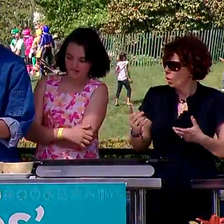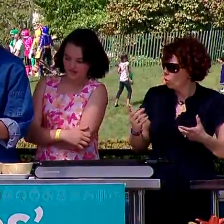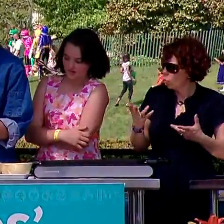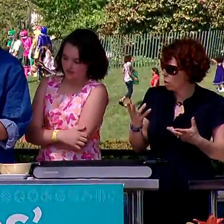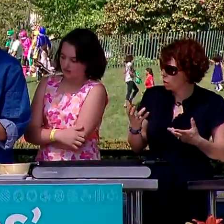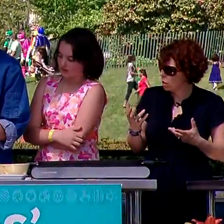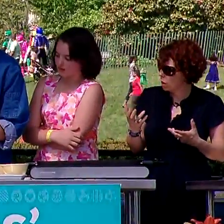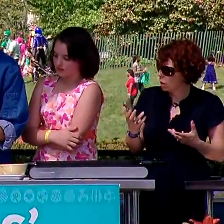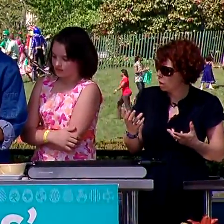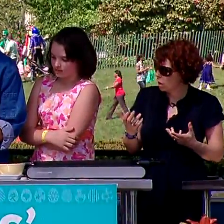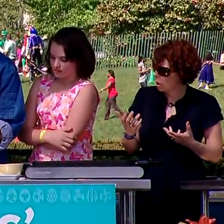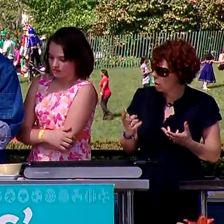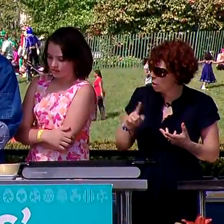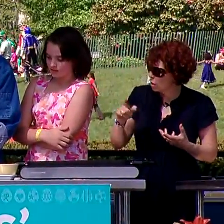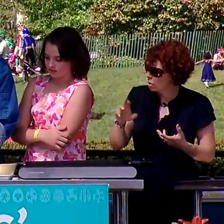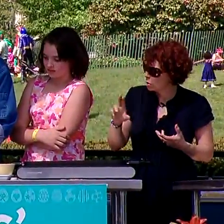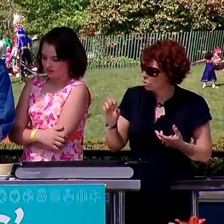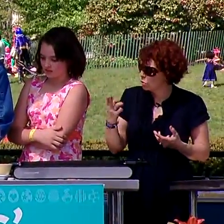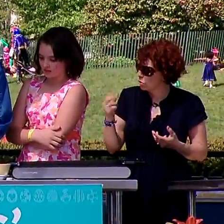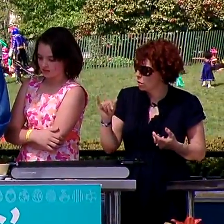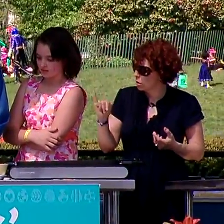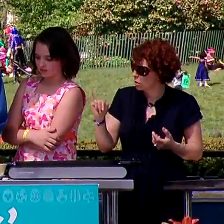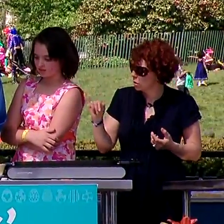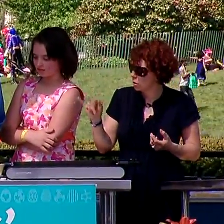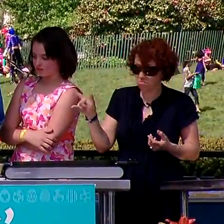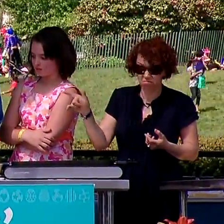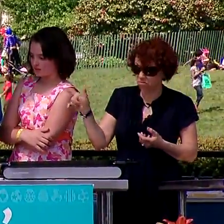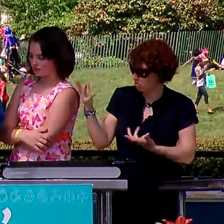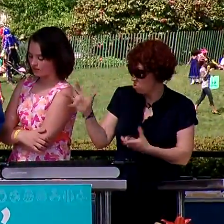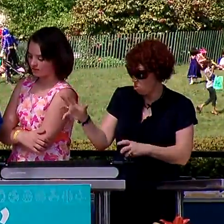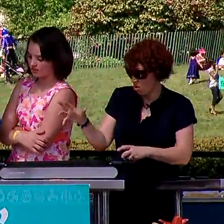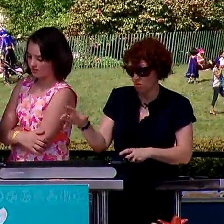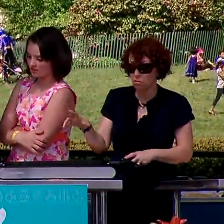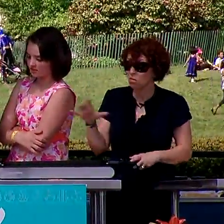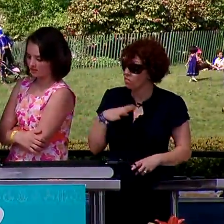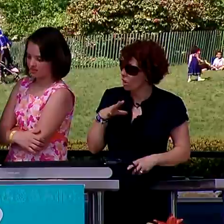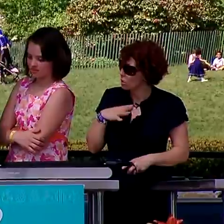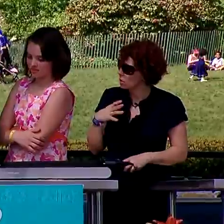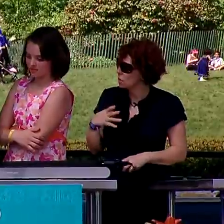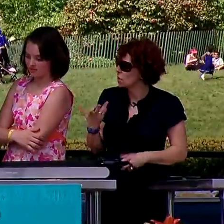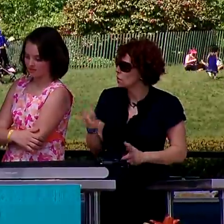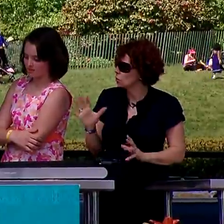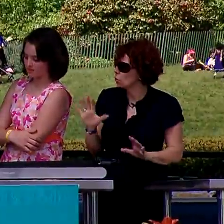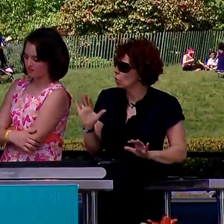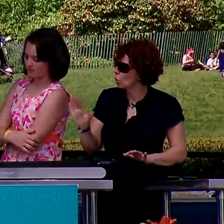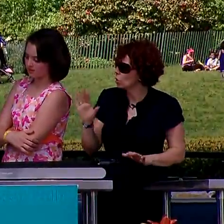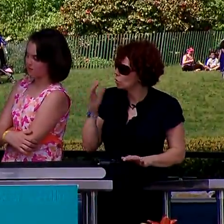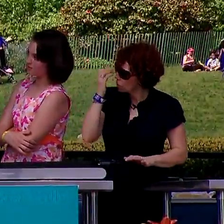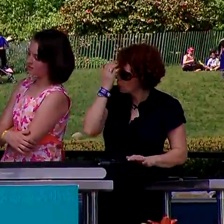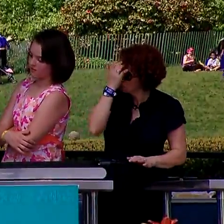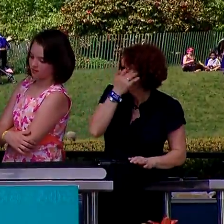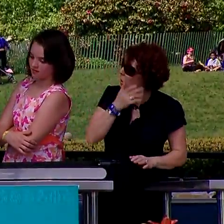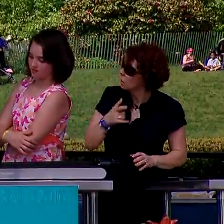do you want some zucchini? You don't want zucchini, okay. So let's talk -- let's do hers. This is why -- this is why the quesadillas are good,